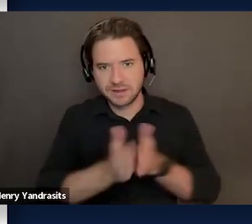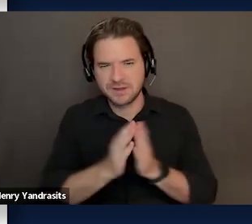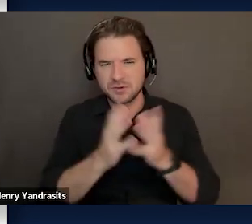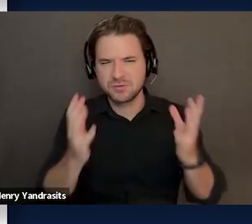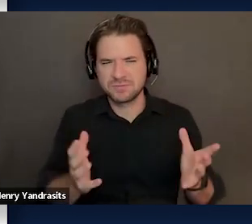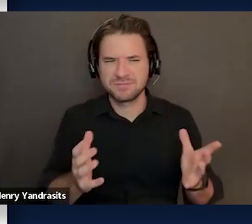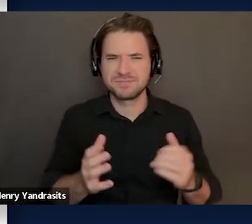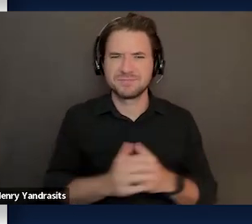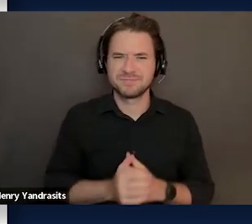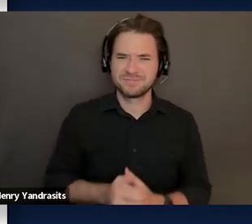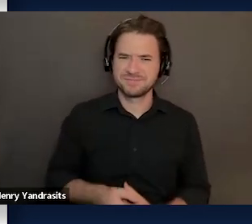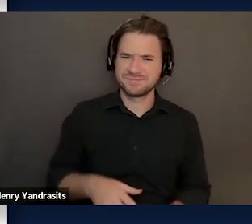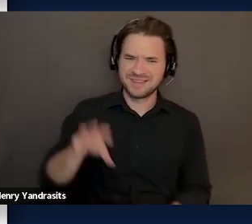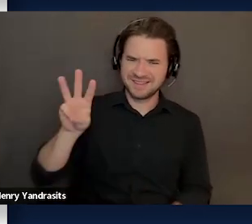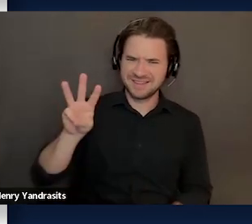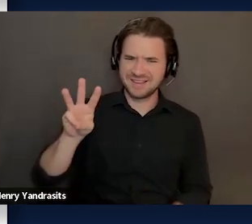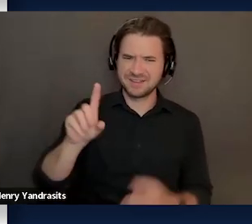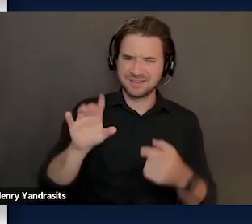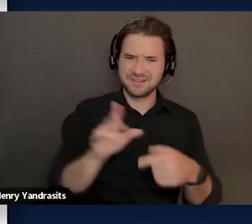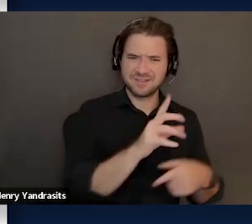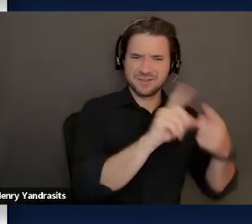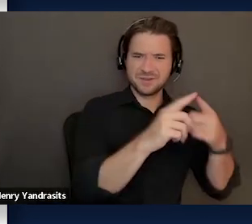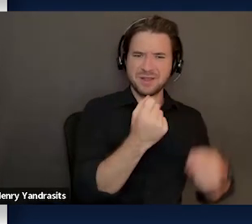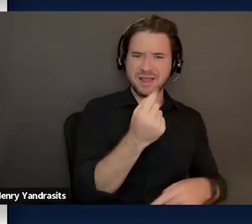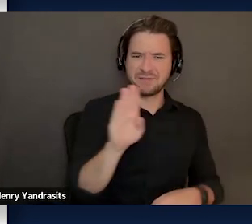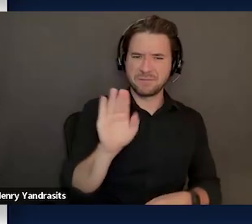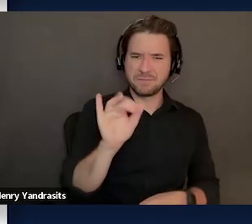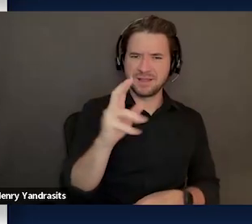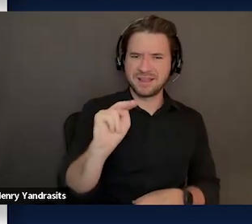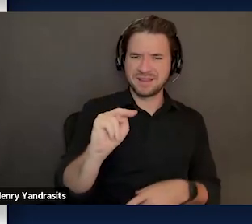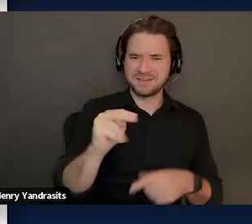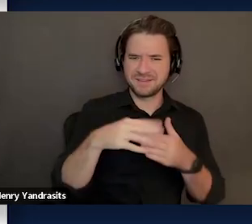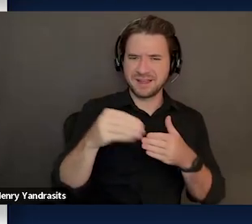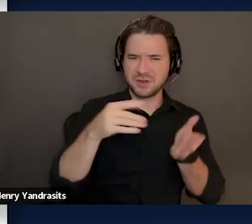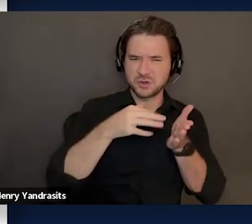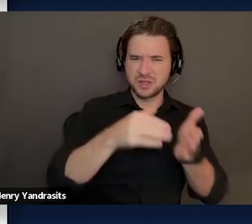Isn't the $6 to $11 billion spent to study a laundry list of medical conditions enough?